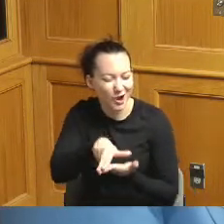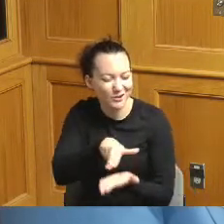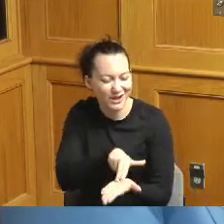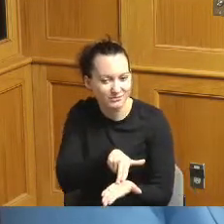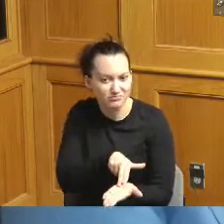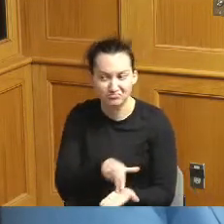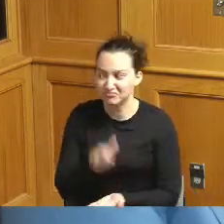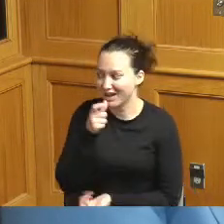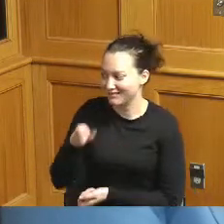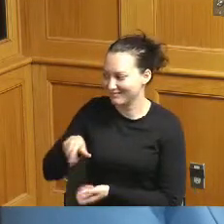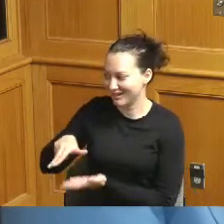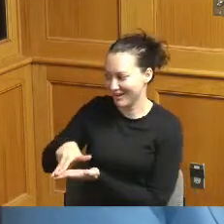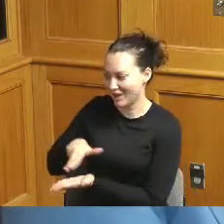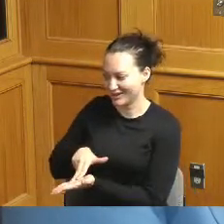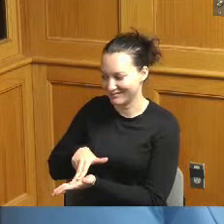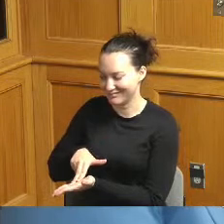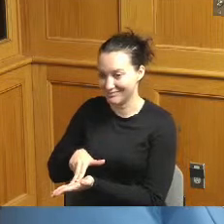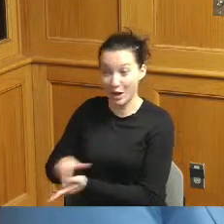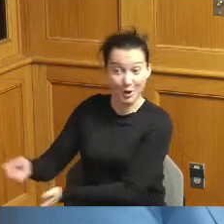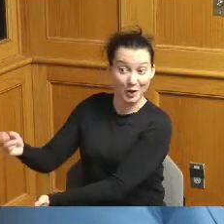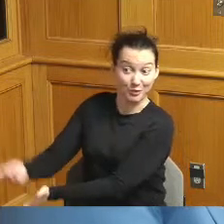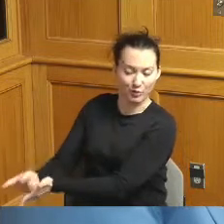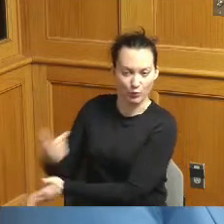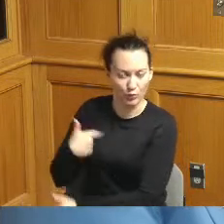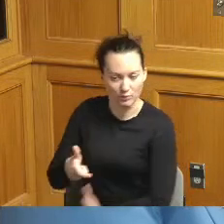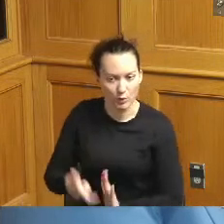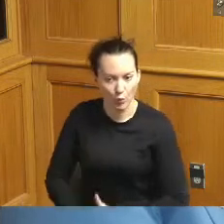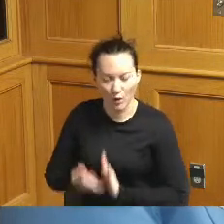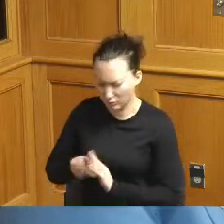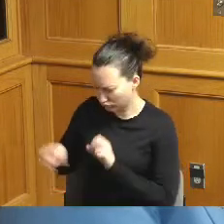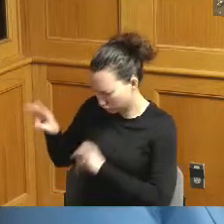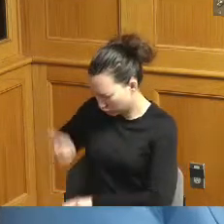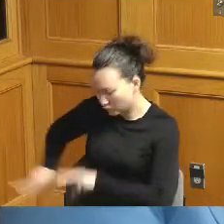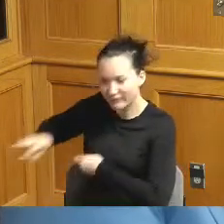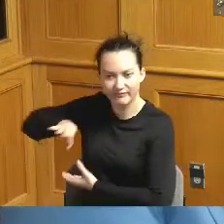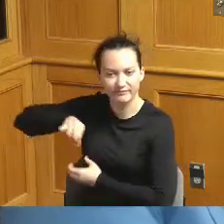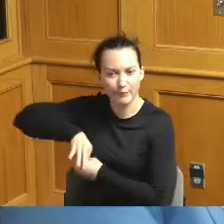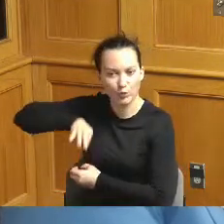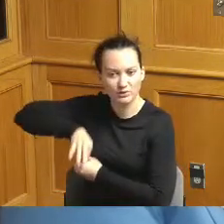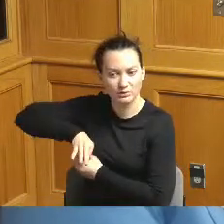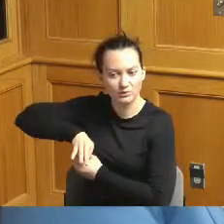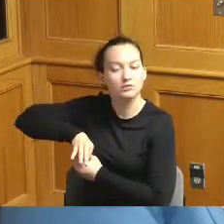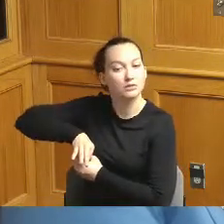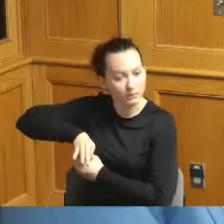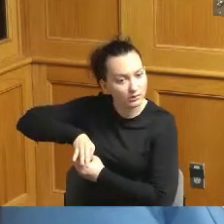not a contract that goes through that we don't have to have some kind of vote on it and be held